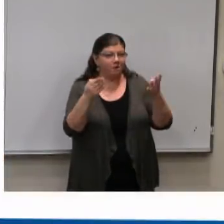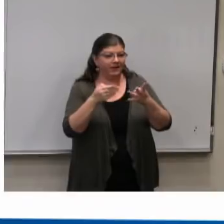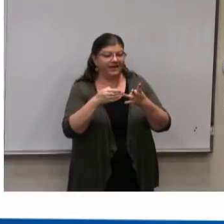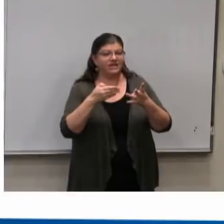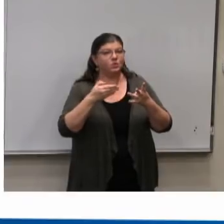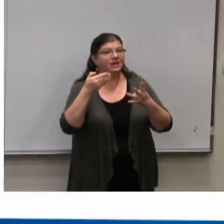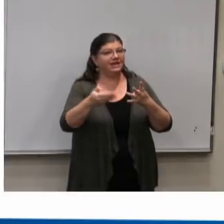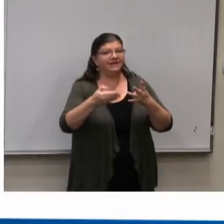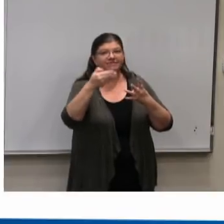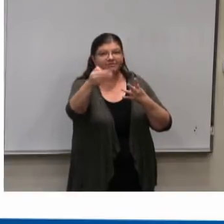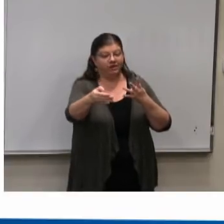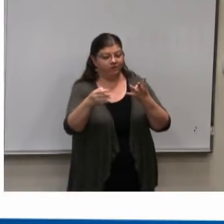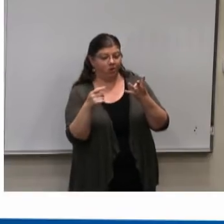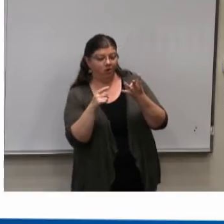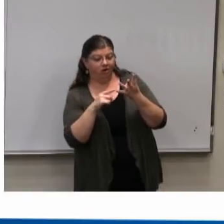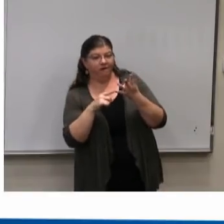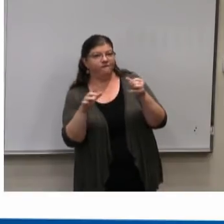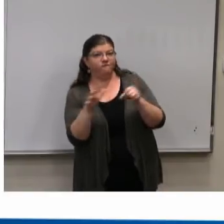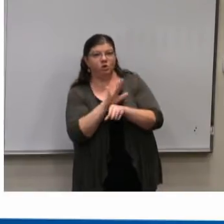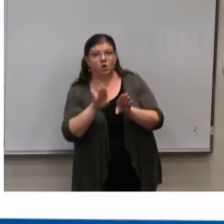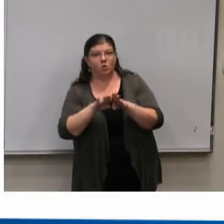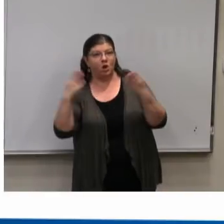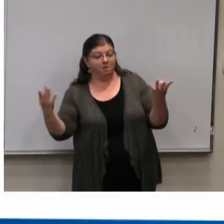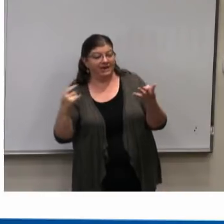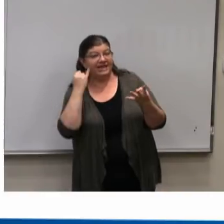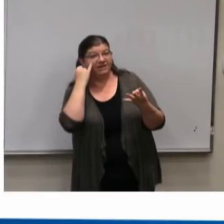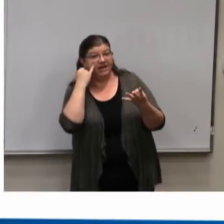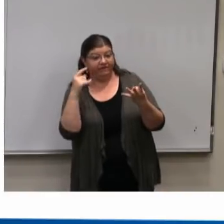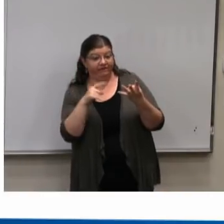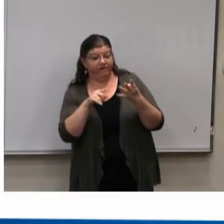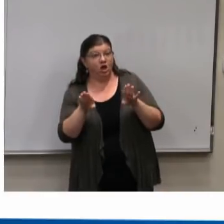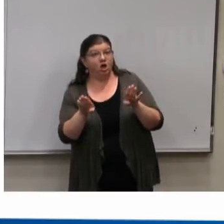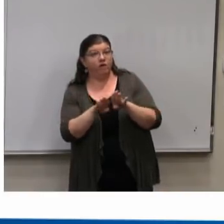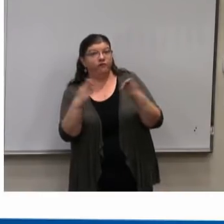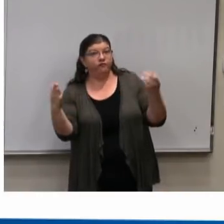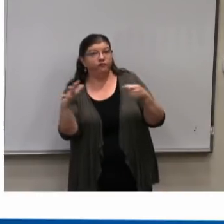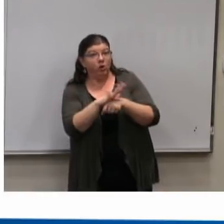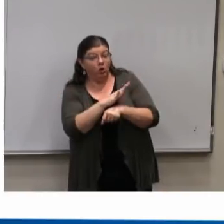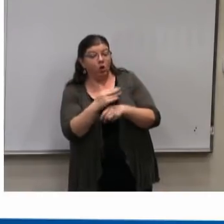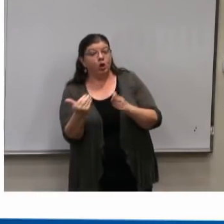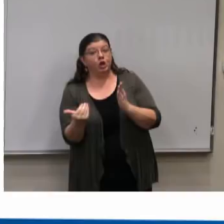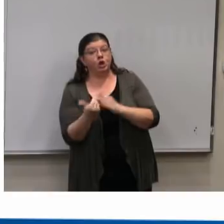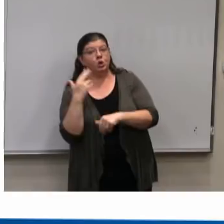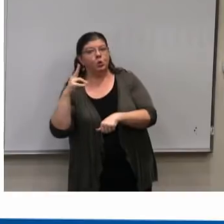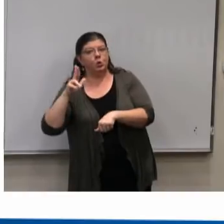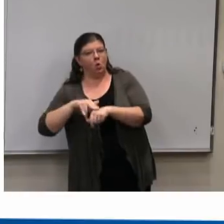to full reopening, even if full reopening. The new normal is going to be quite different.